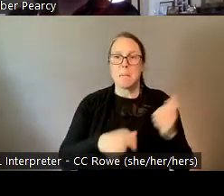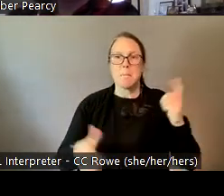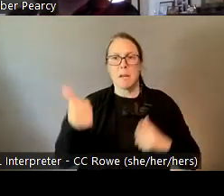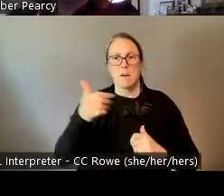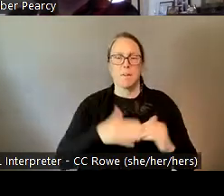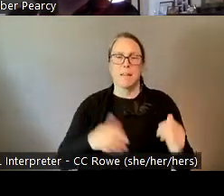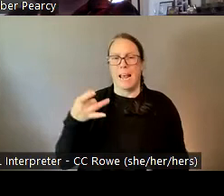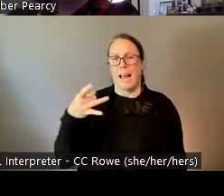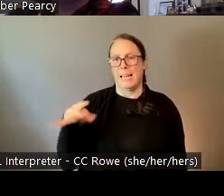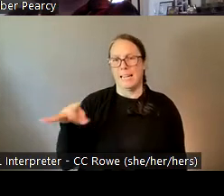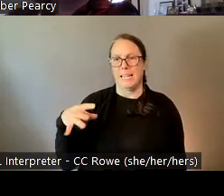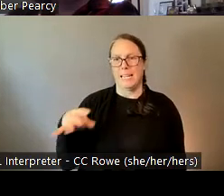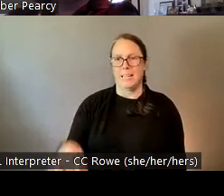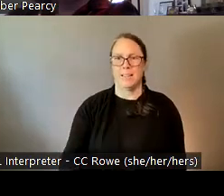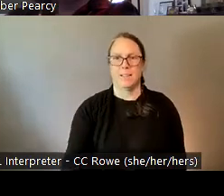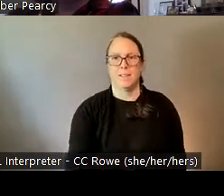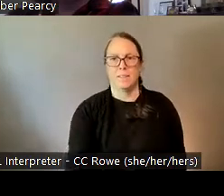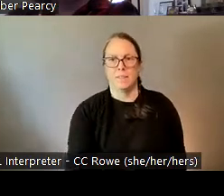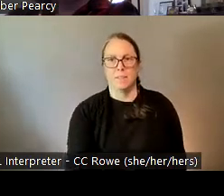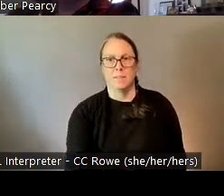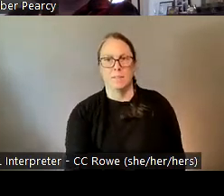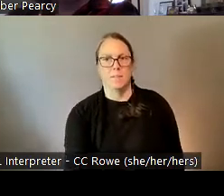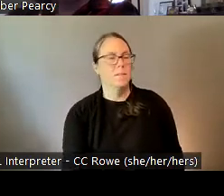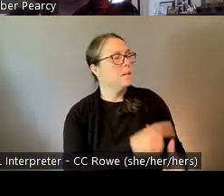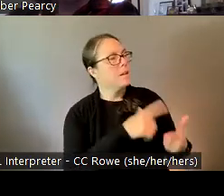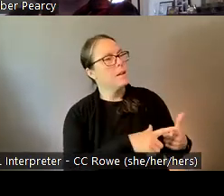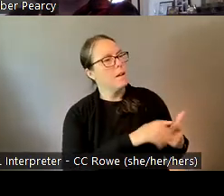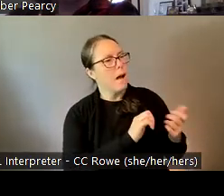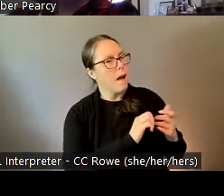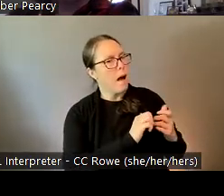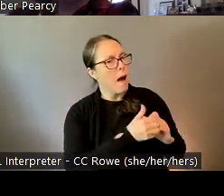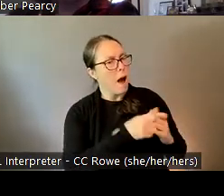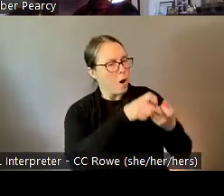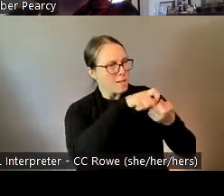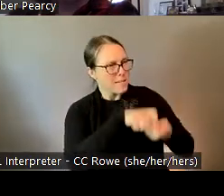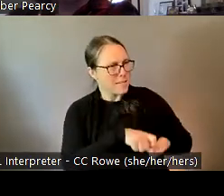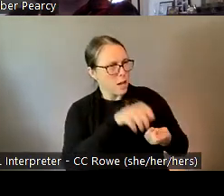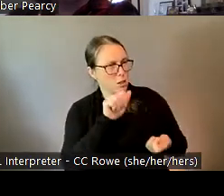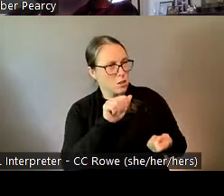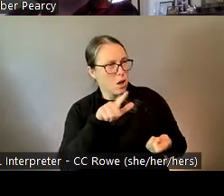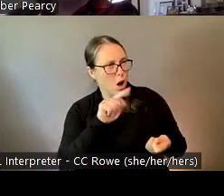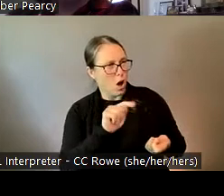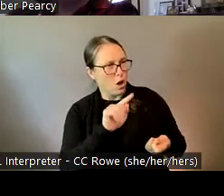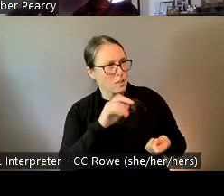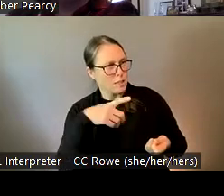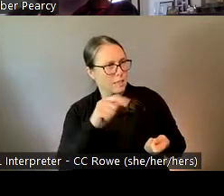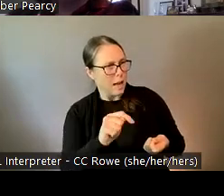Awesome. And then how detailed does alt text need to be so that it's effective, but not annoying to the viewer?